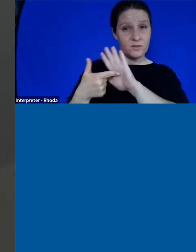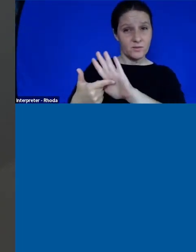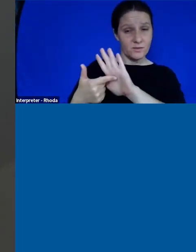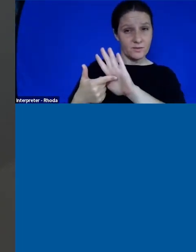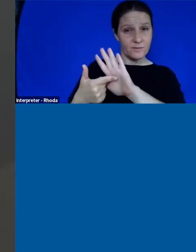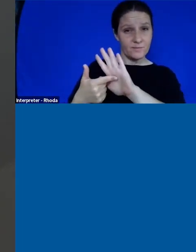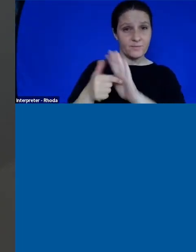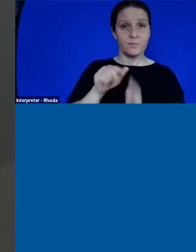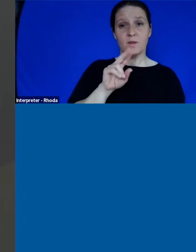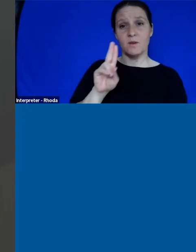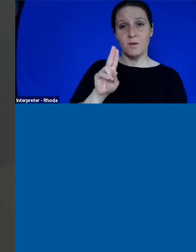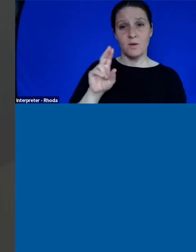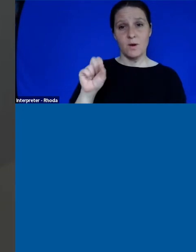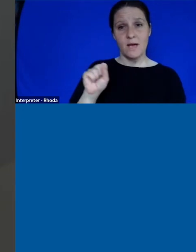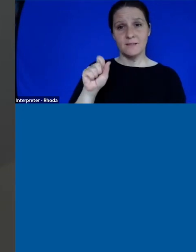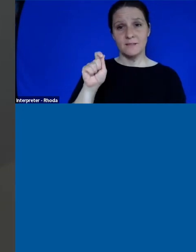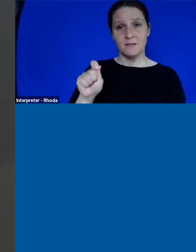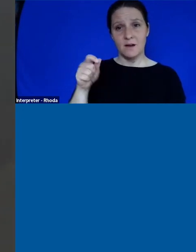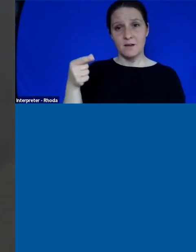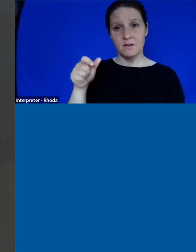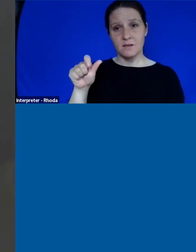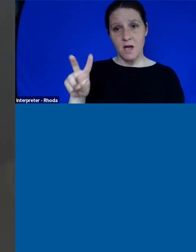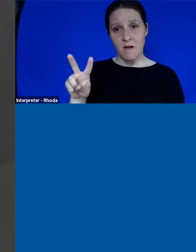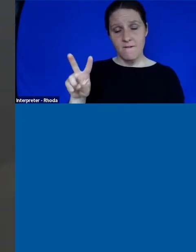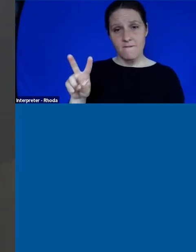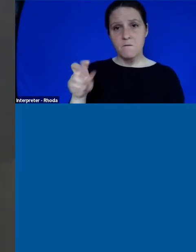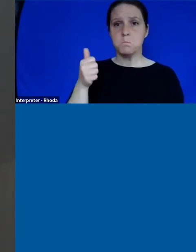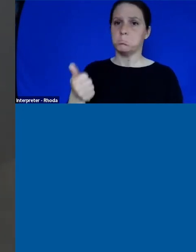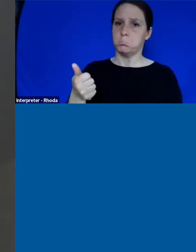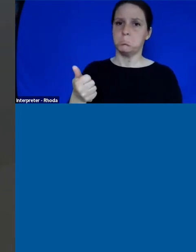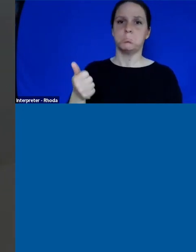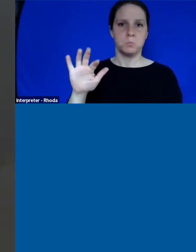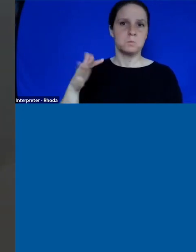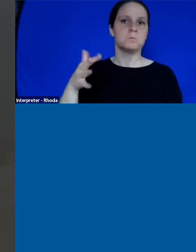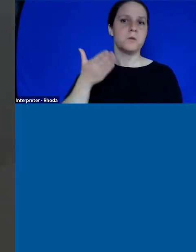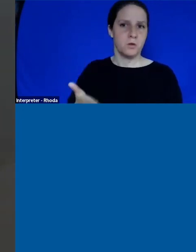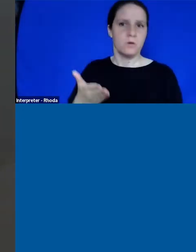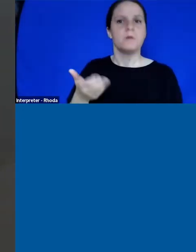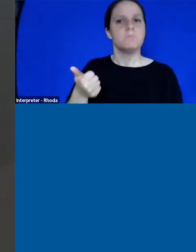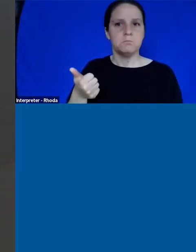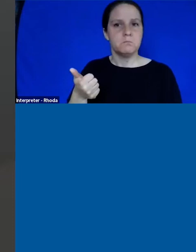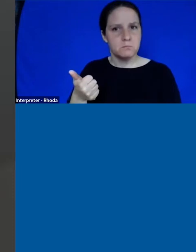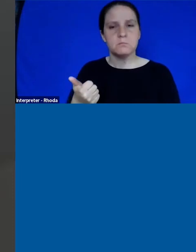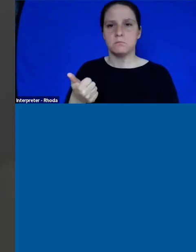the us.gov one is actually really quite good. I am pretty impressed with how